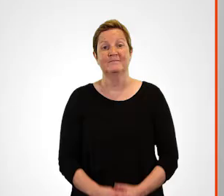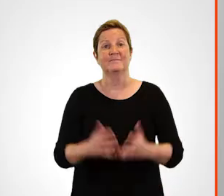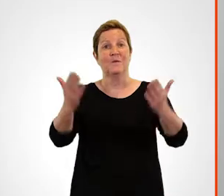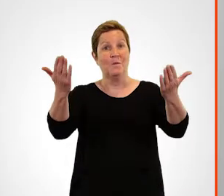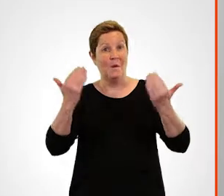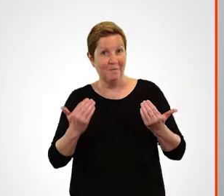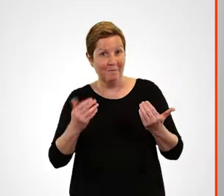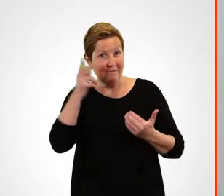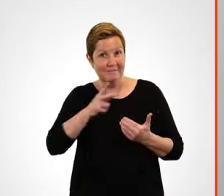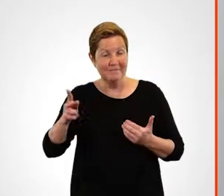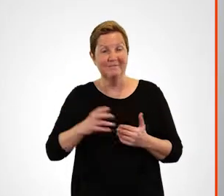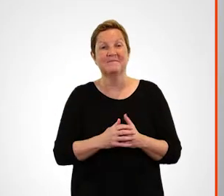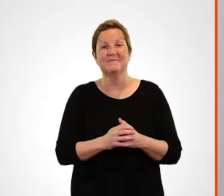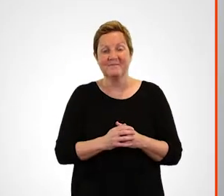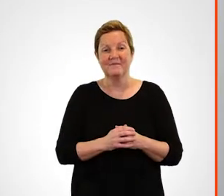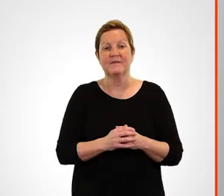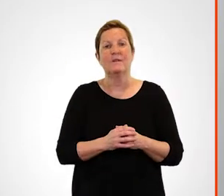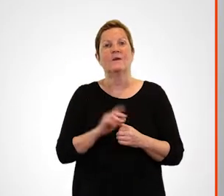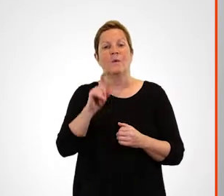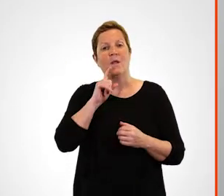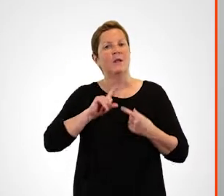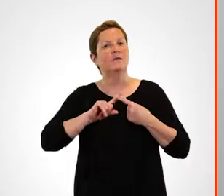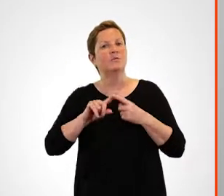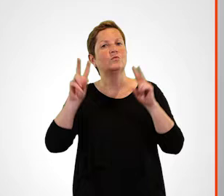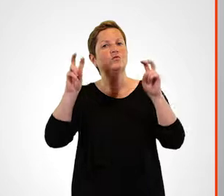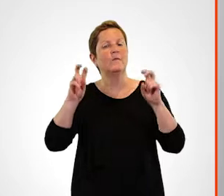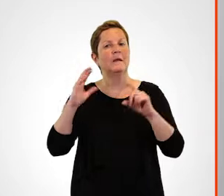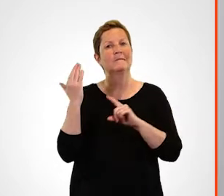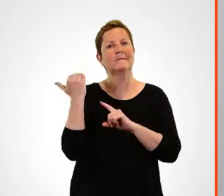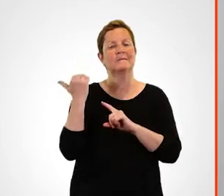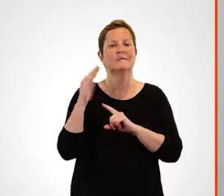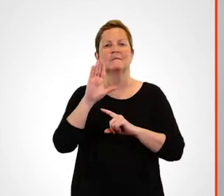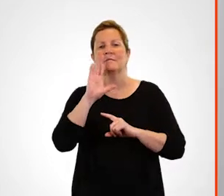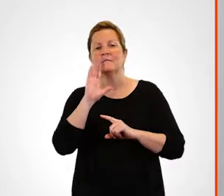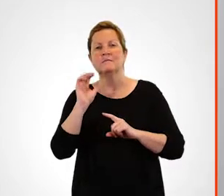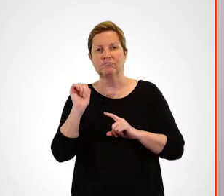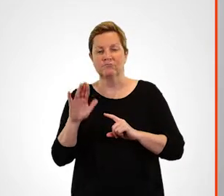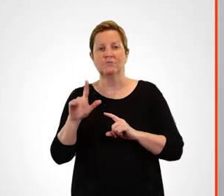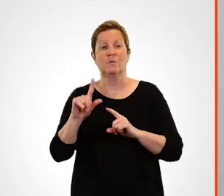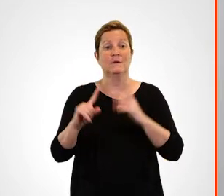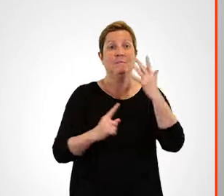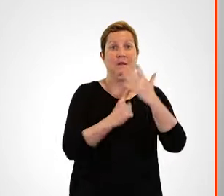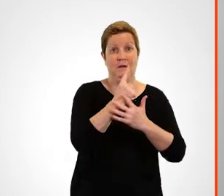Welcome back as we continue the topic that we were talking about before, which was